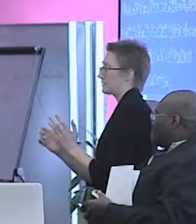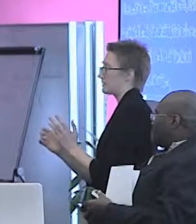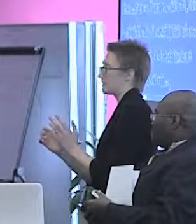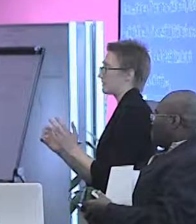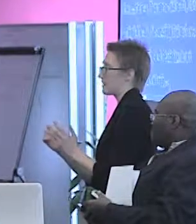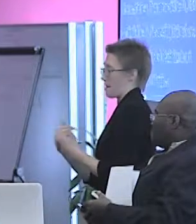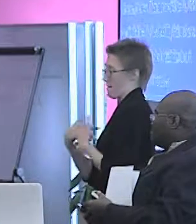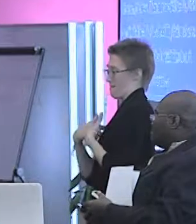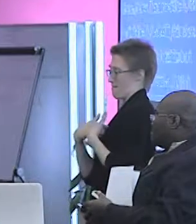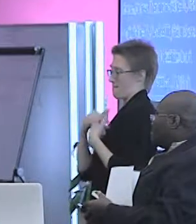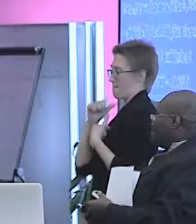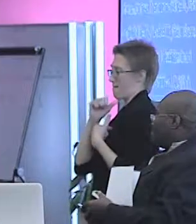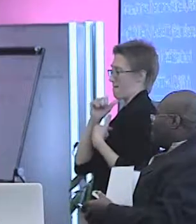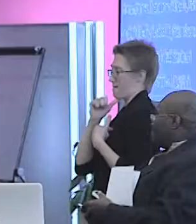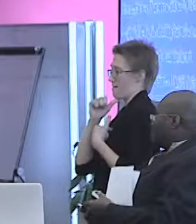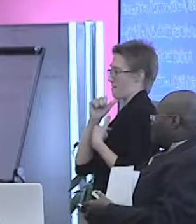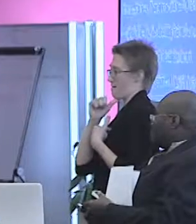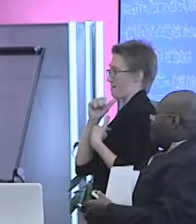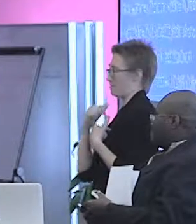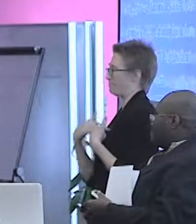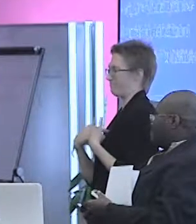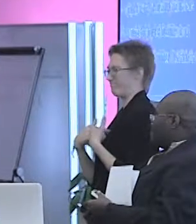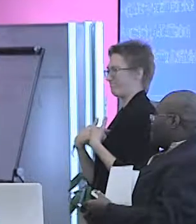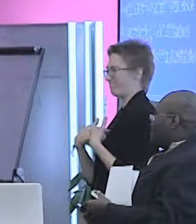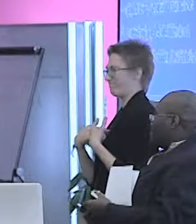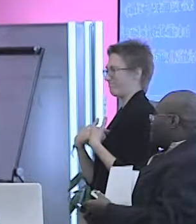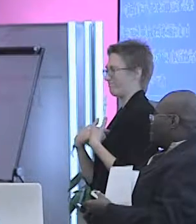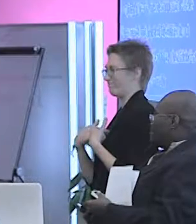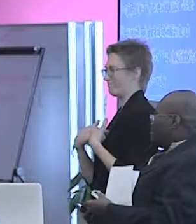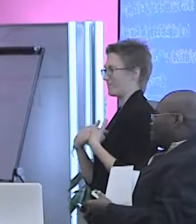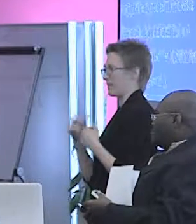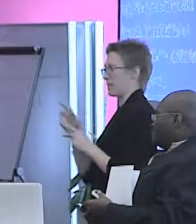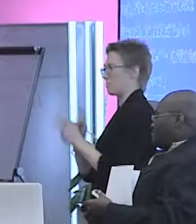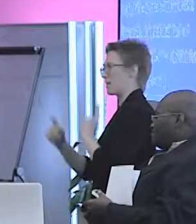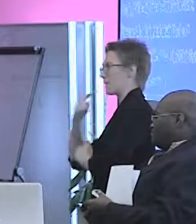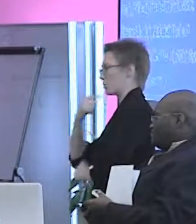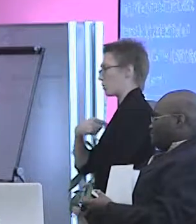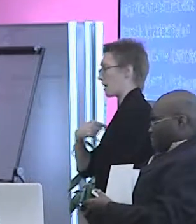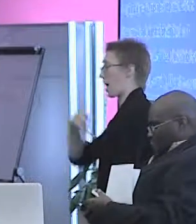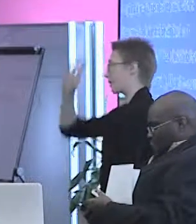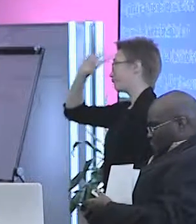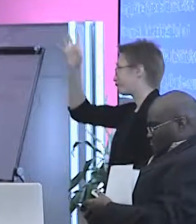I know personally I have been accused of making up my gender identity,